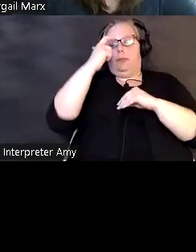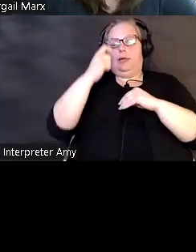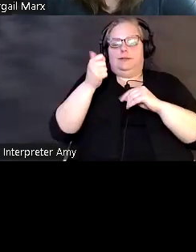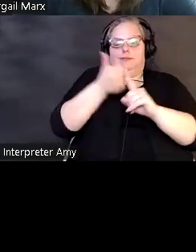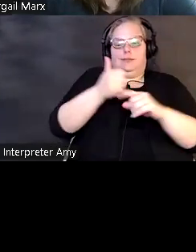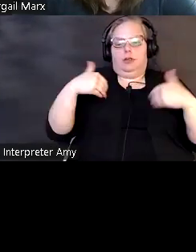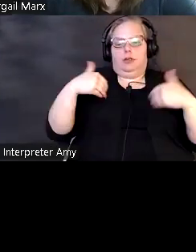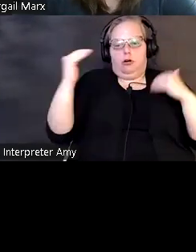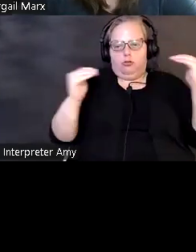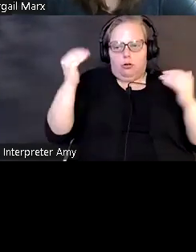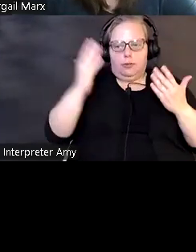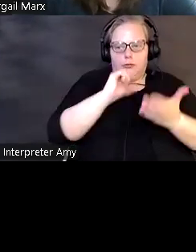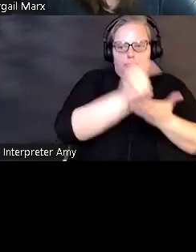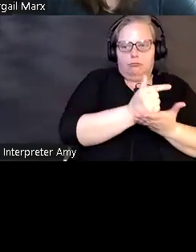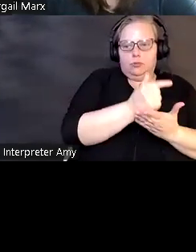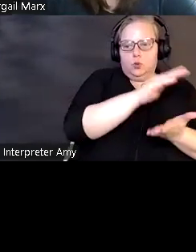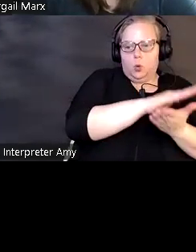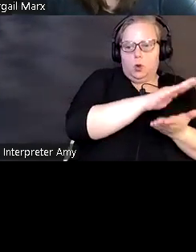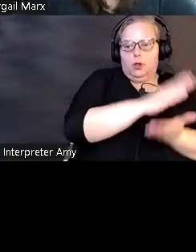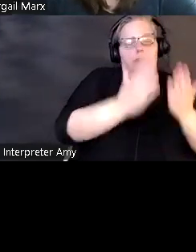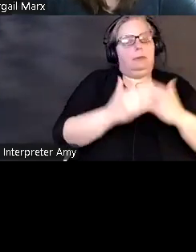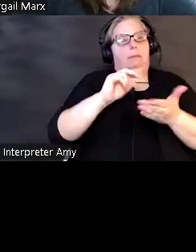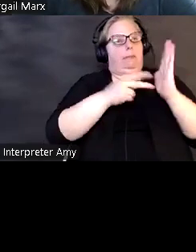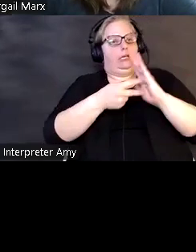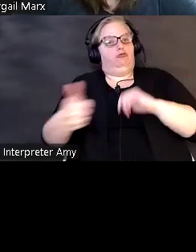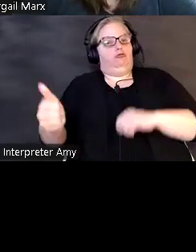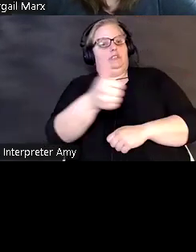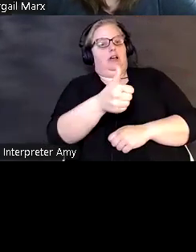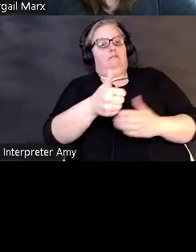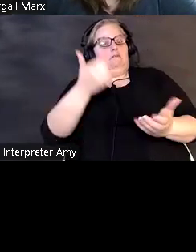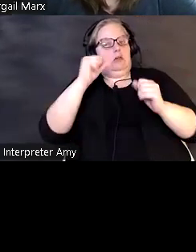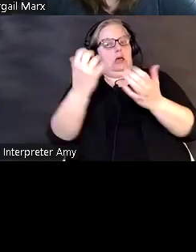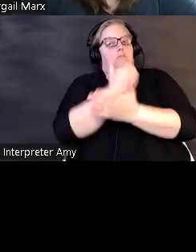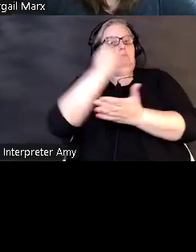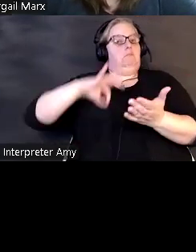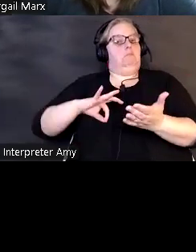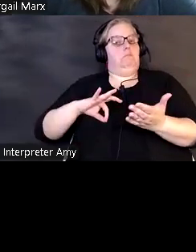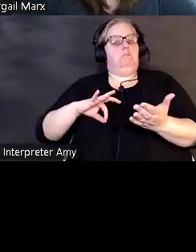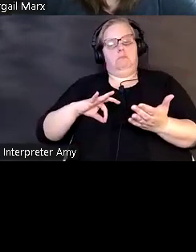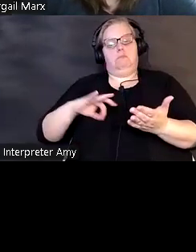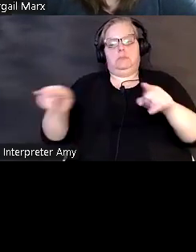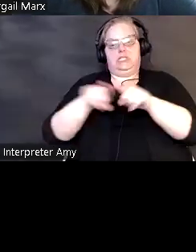outside of school doesn't mean that you might not benefit from some of that same information.